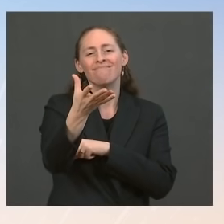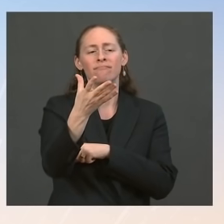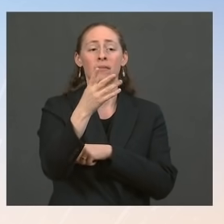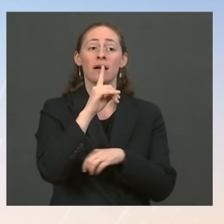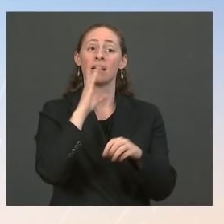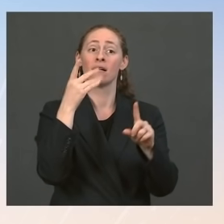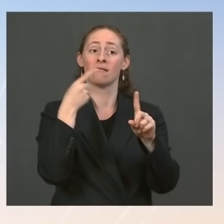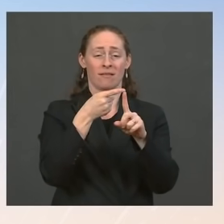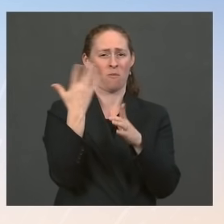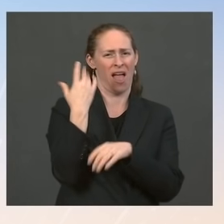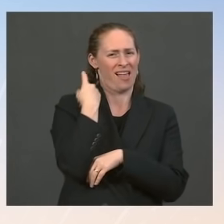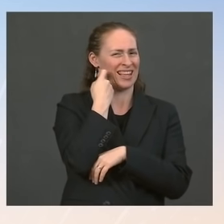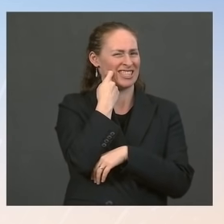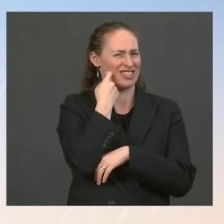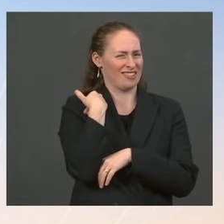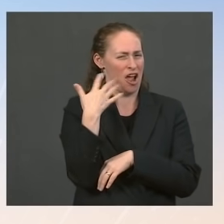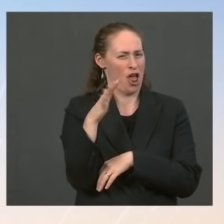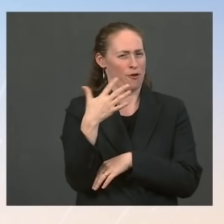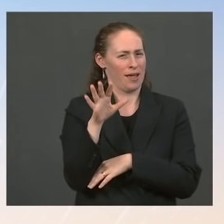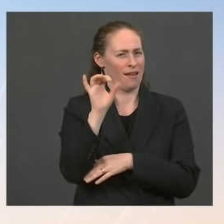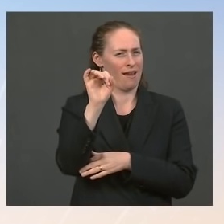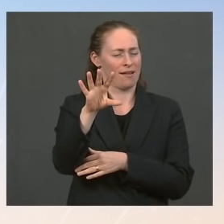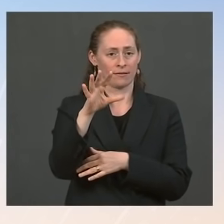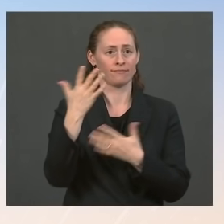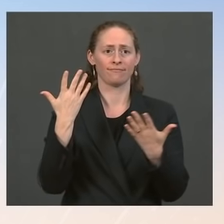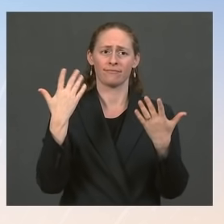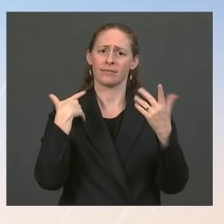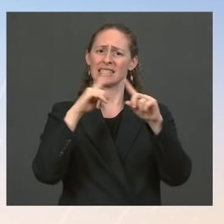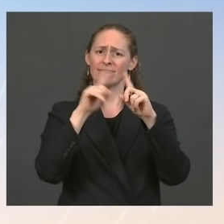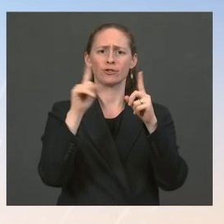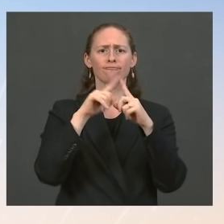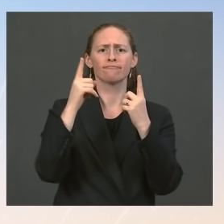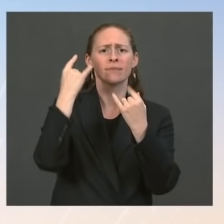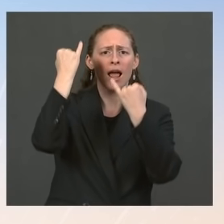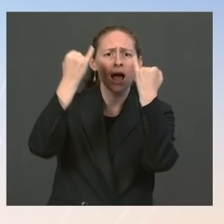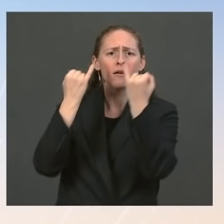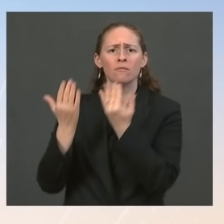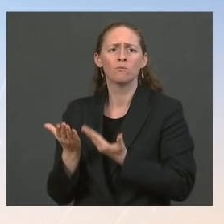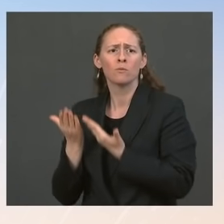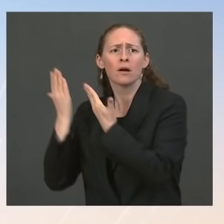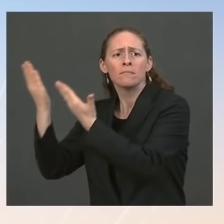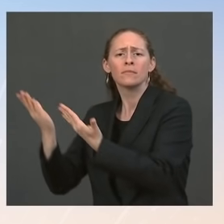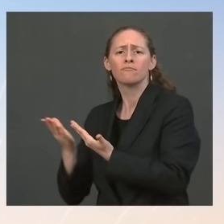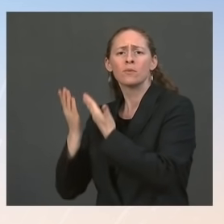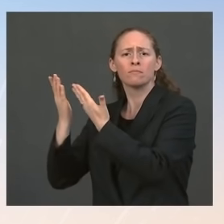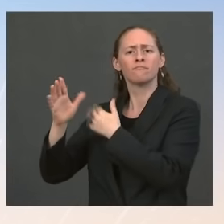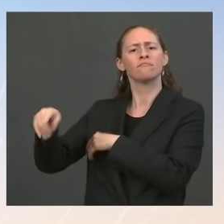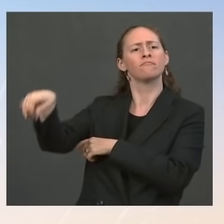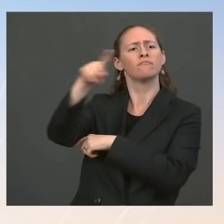which is that there were recommendations made by a range of his advisors -- something he welcomed, something he asked them